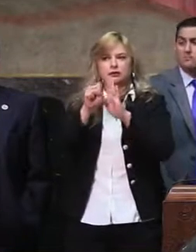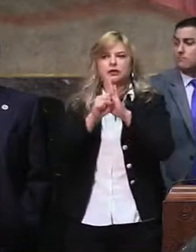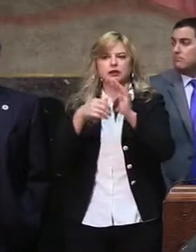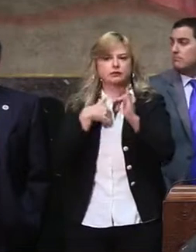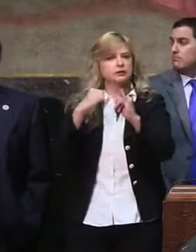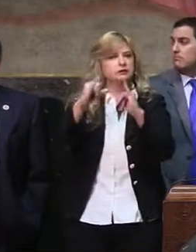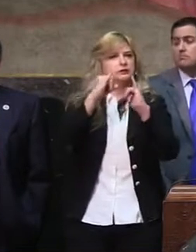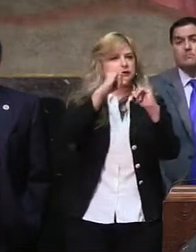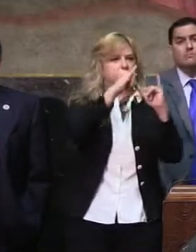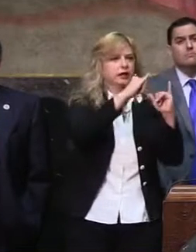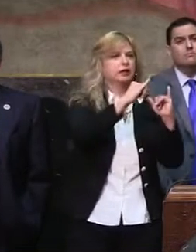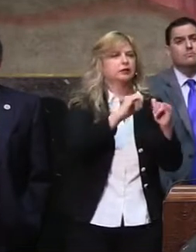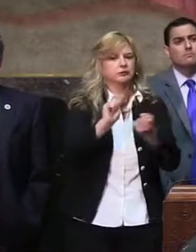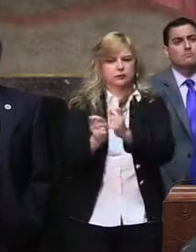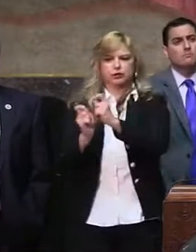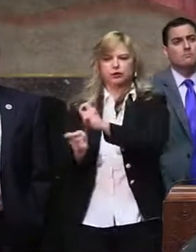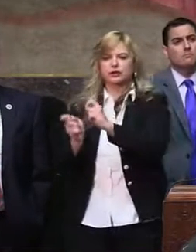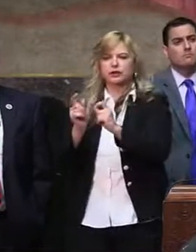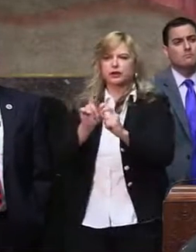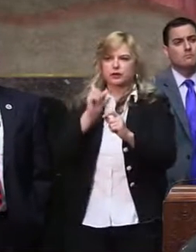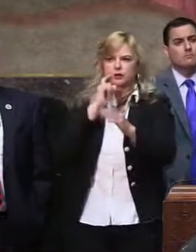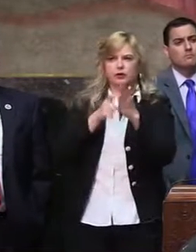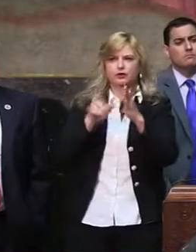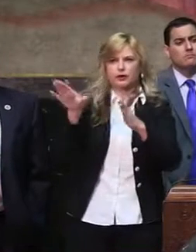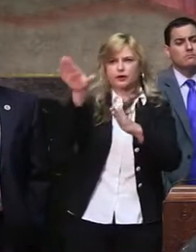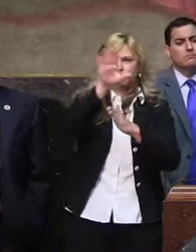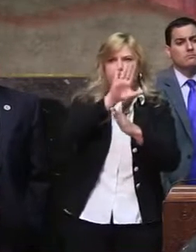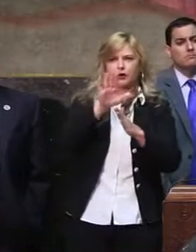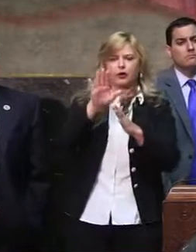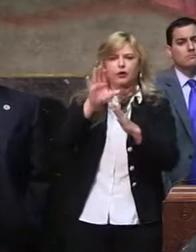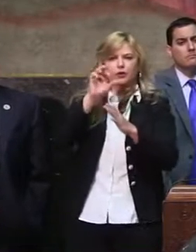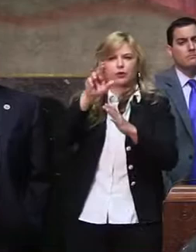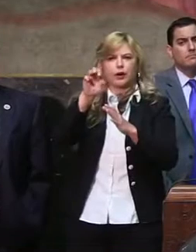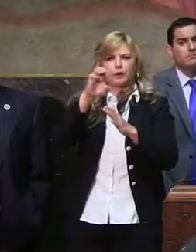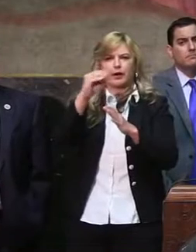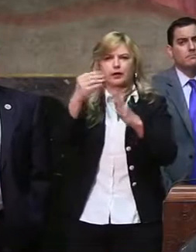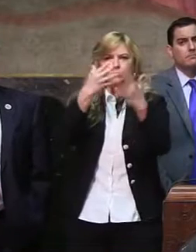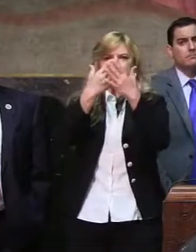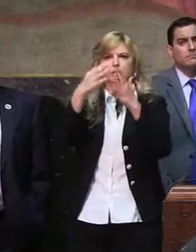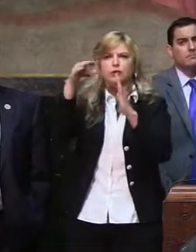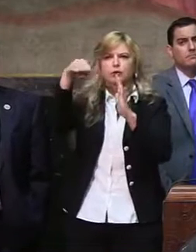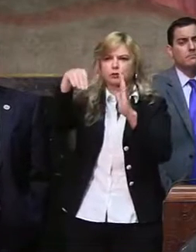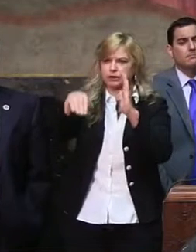driven down incarceration and crime and I'm confident we're going to do the same